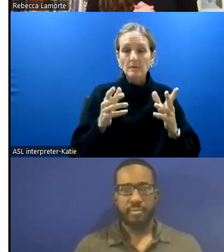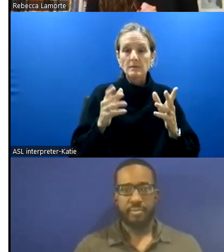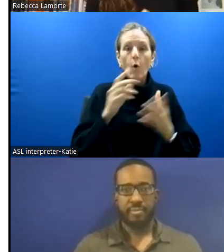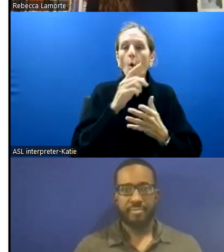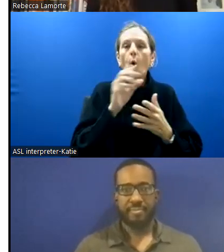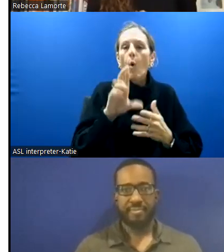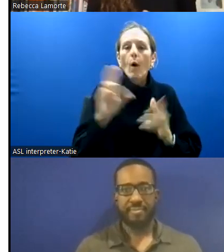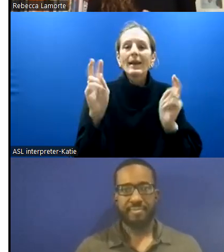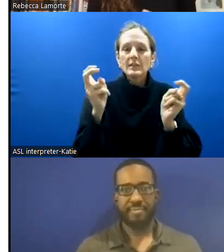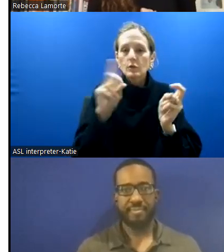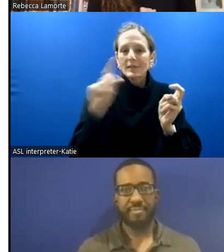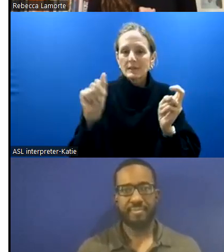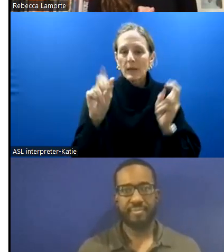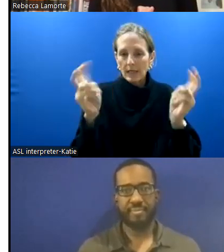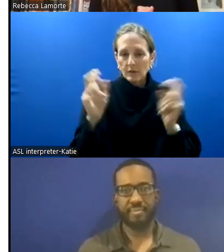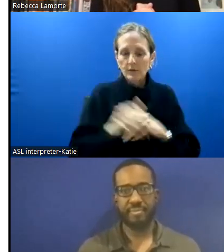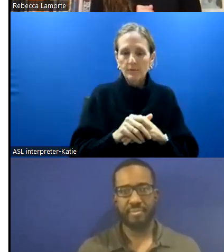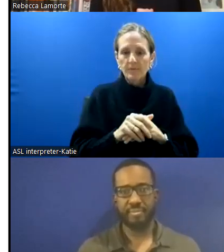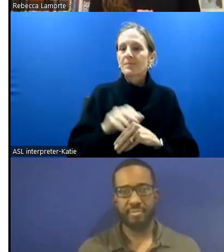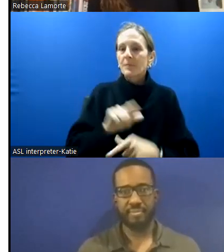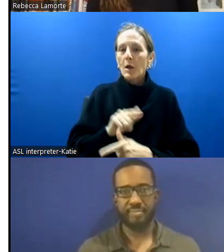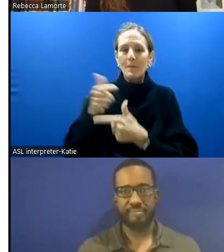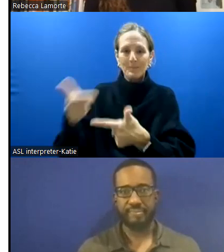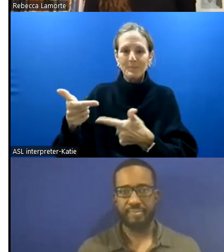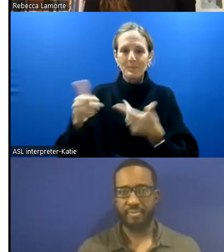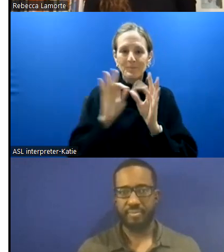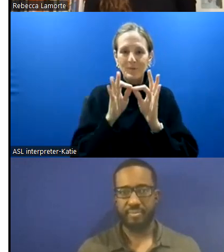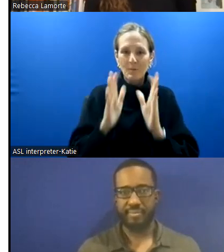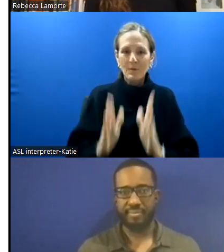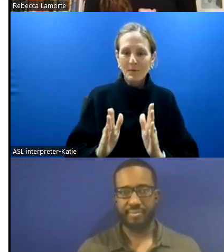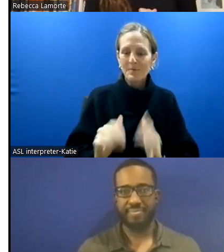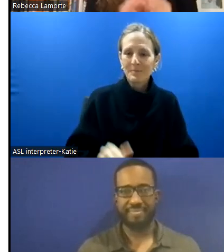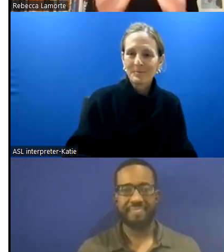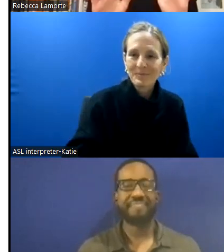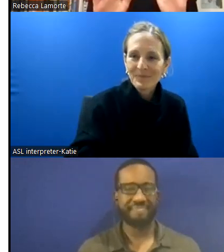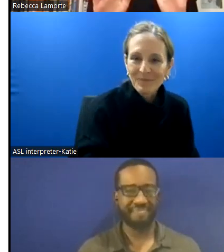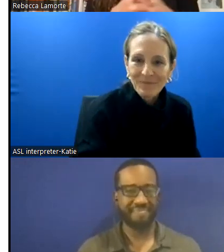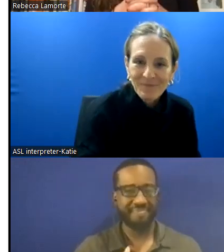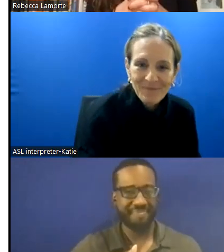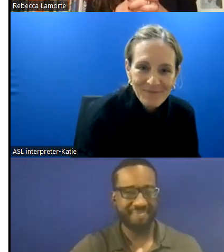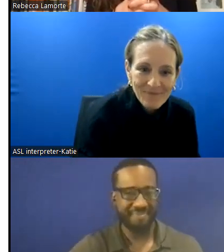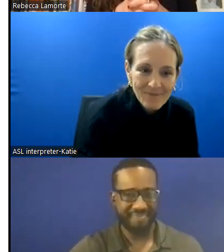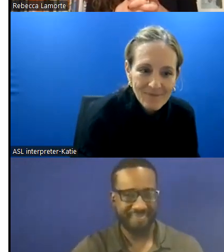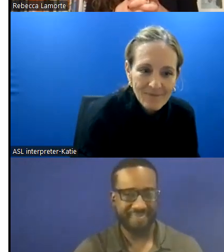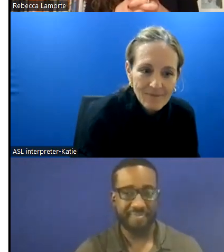I didn't ask Sarah and Neal to play the "Jeopardy" music, but now I regret that and I wish I had. So everyone take a moment. Think it over.